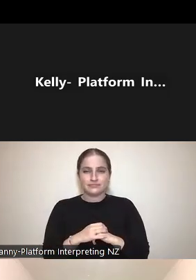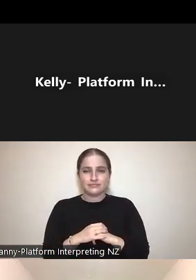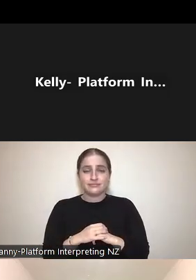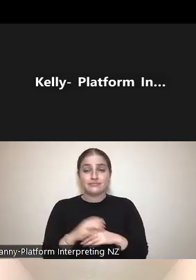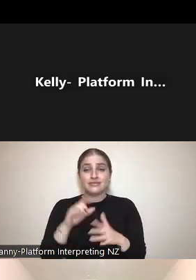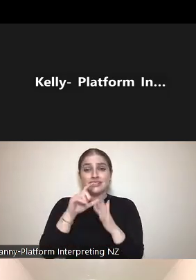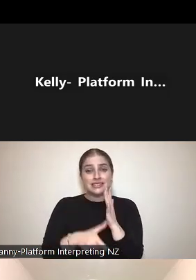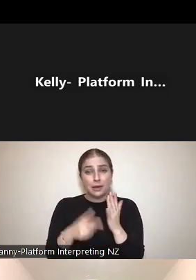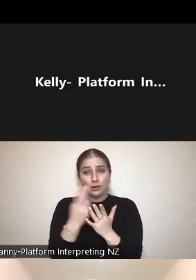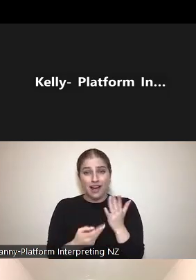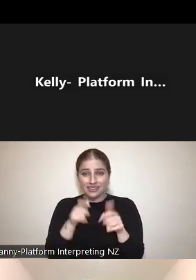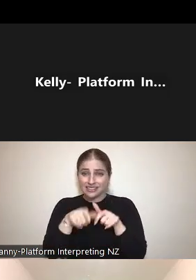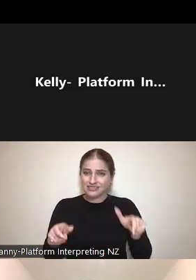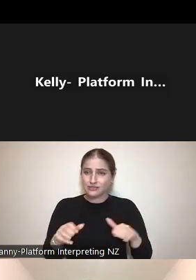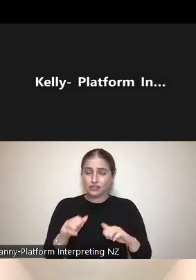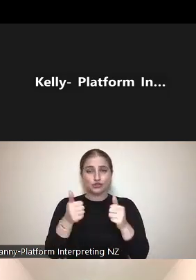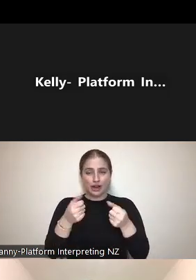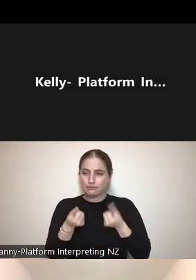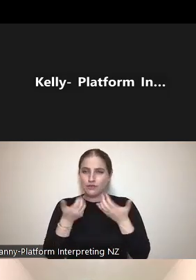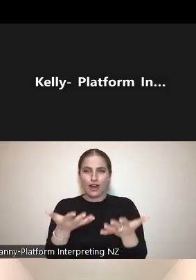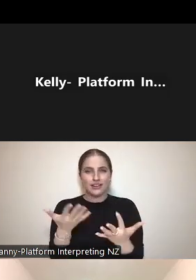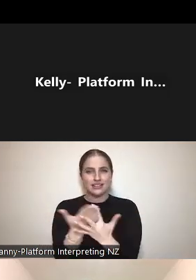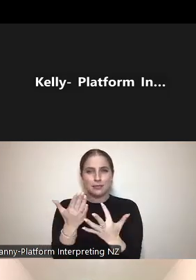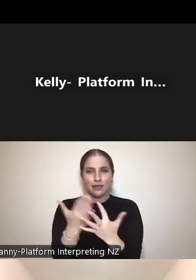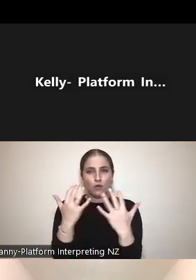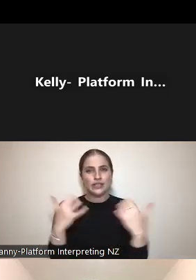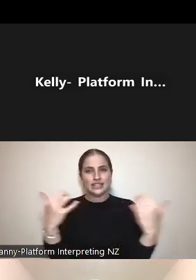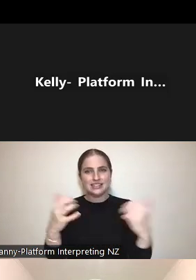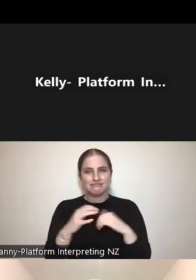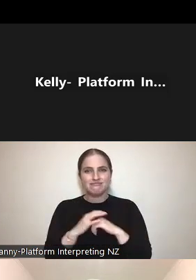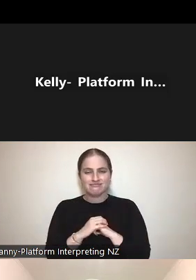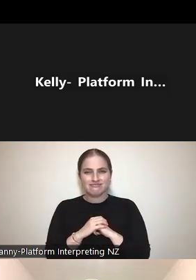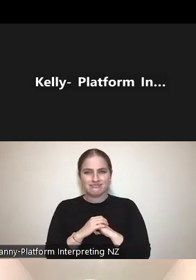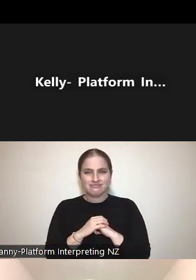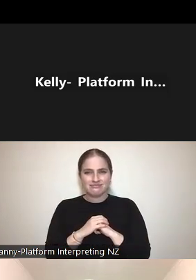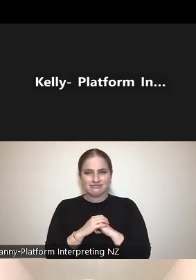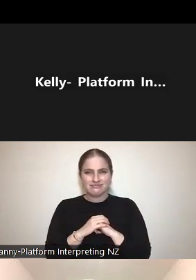at providing accessibility for audiences and their own creatives, and sometimes